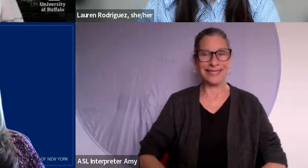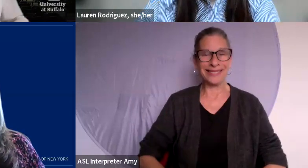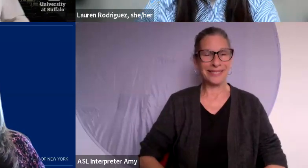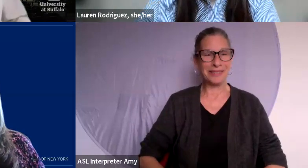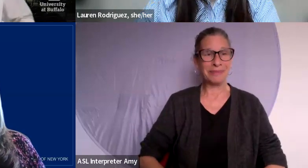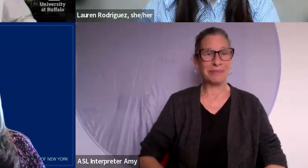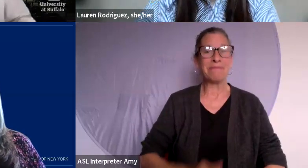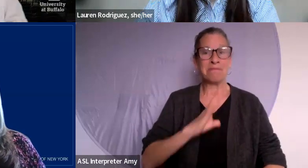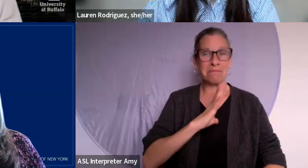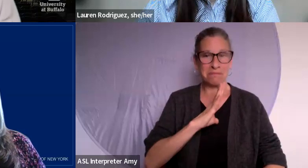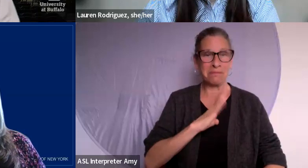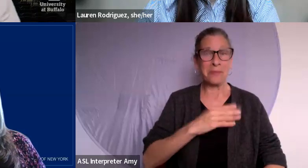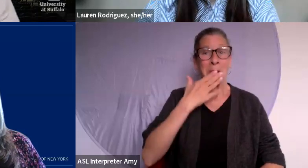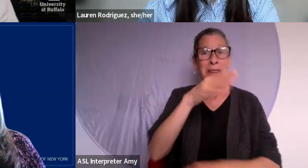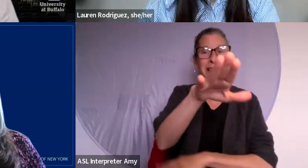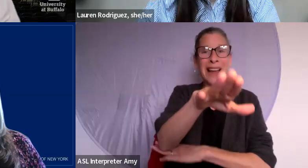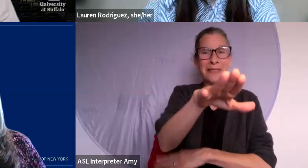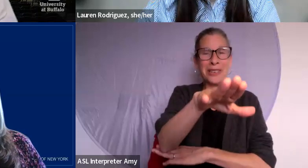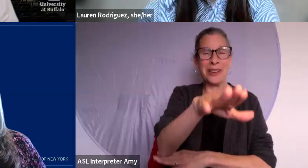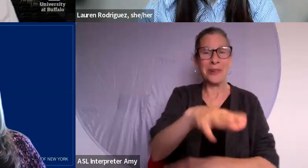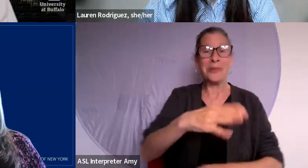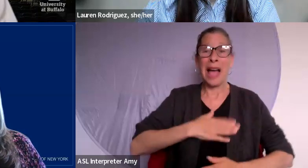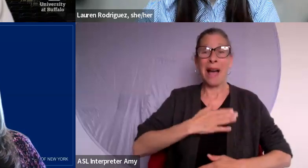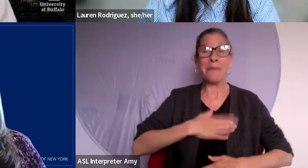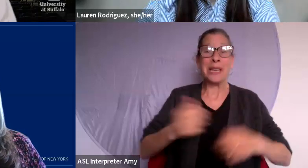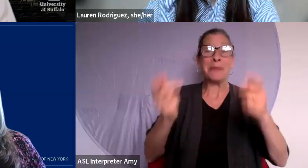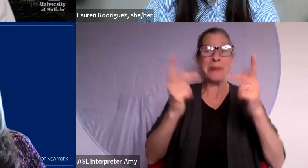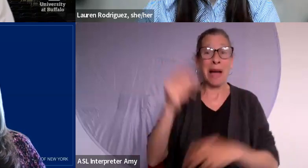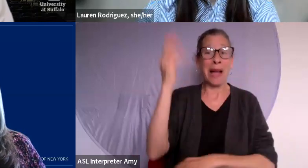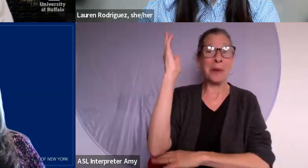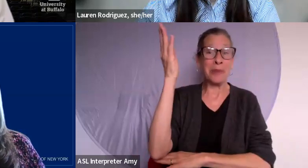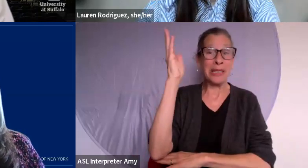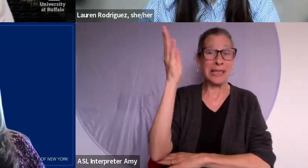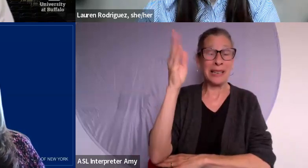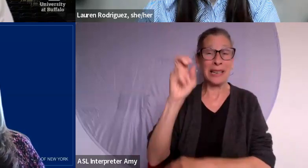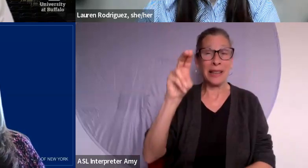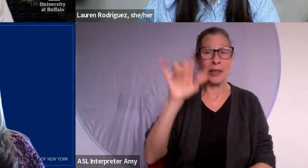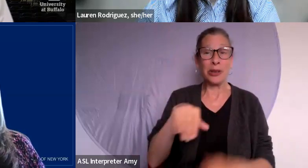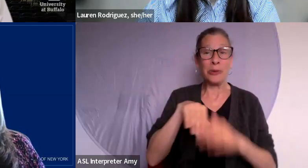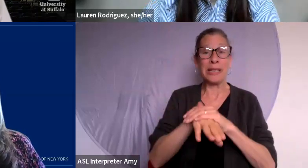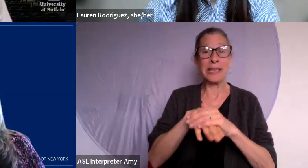So good afternoon, everyone. Happy to be back presenting at the CUNY Accessibility Conference. I spoke here a